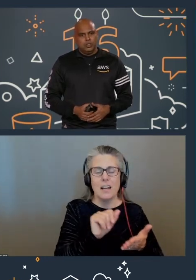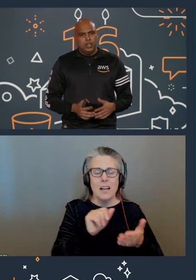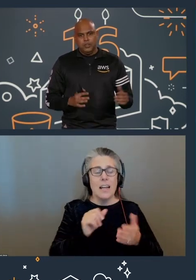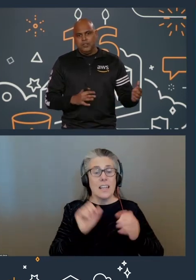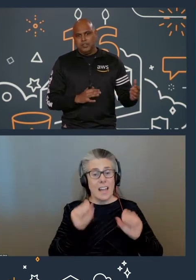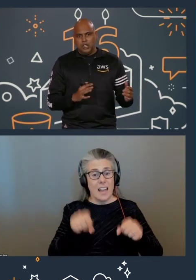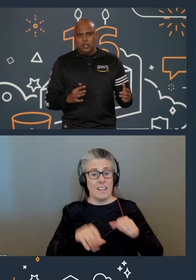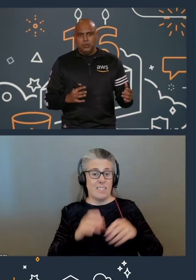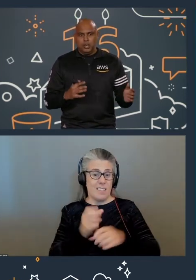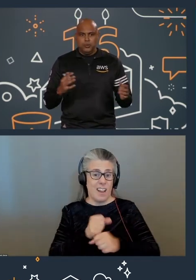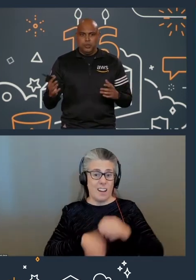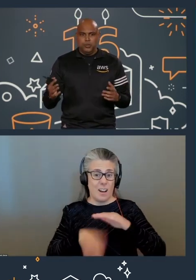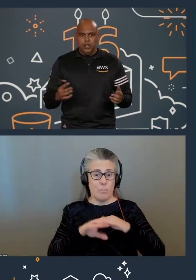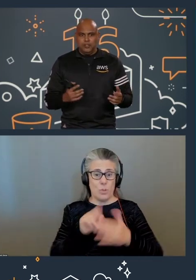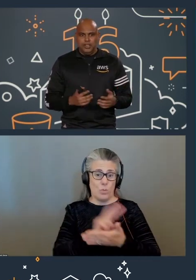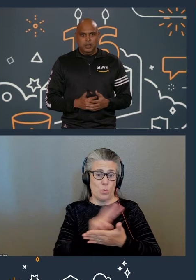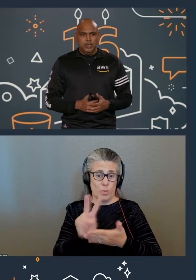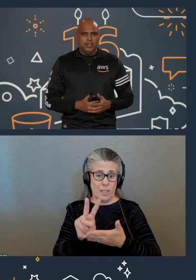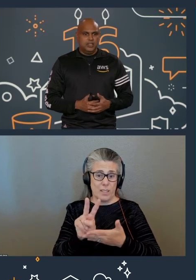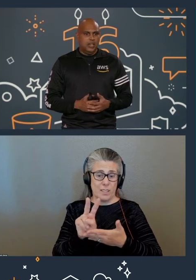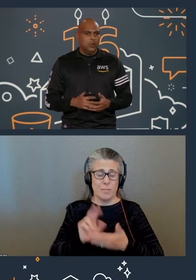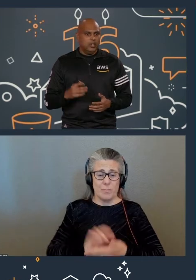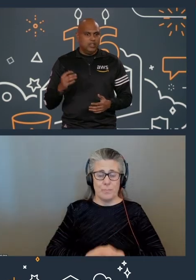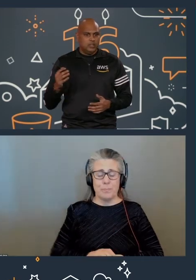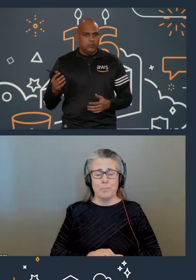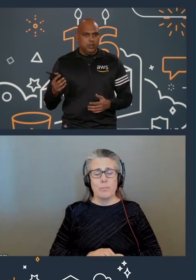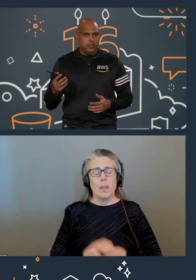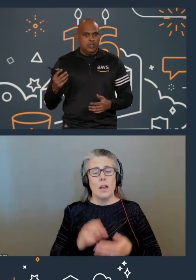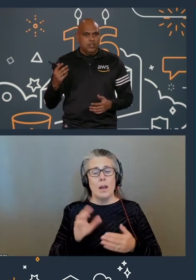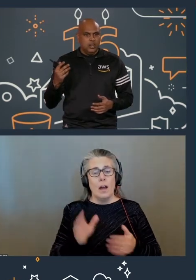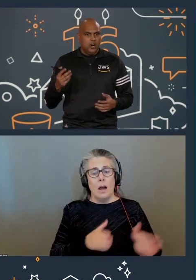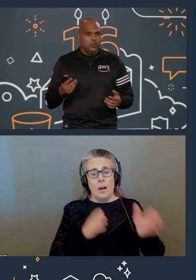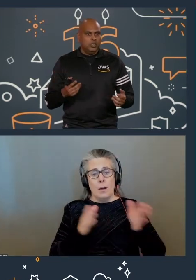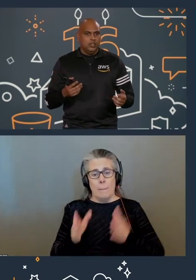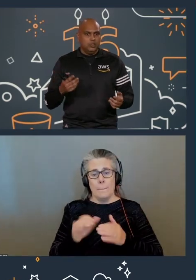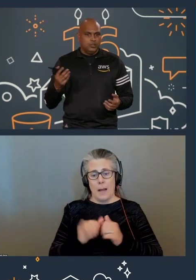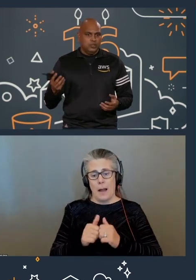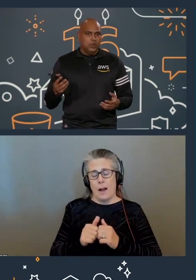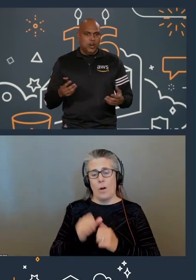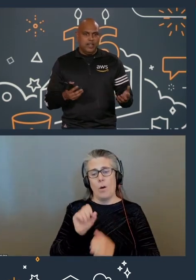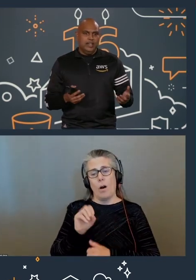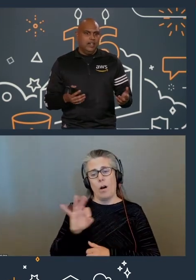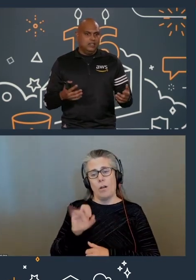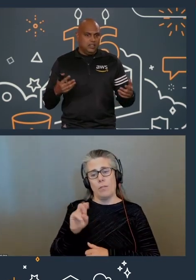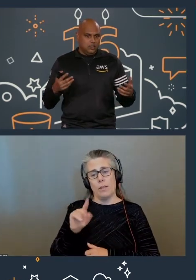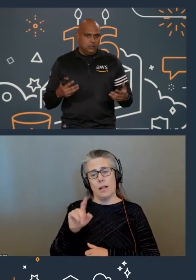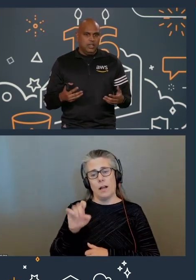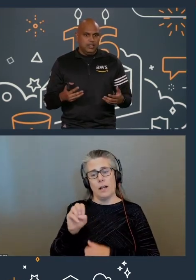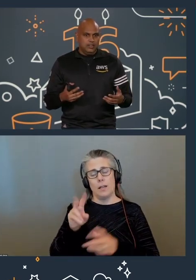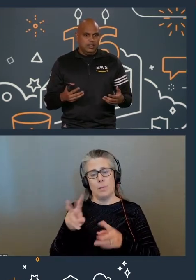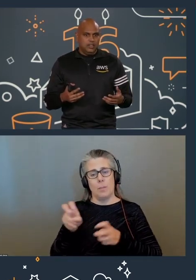So, now that we have talked about how you do offline data migration, I want to touch upon how you can use Snow and DataSync together,